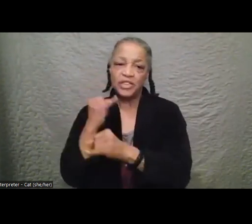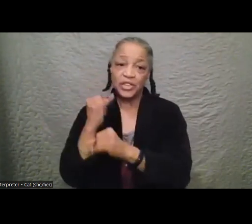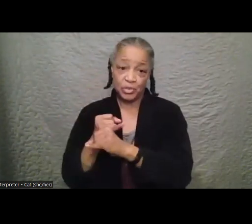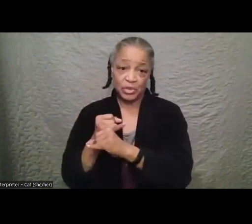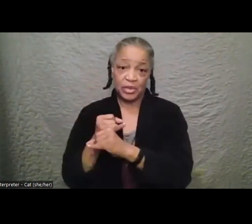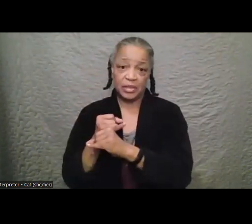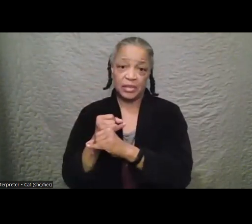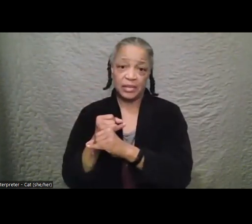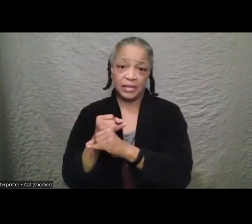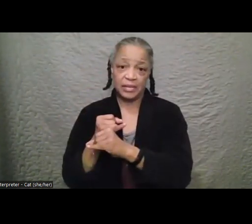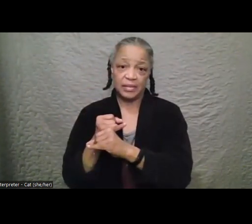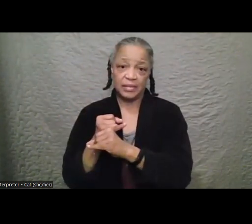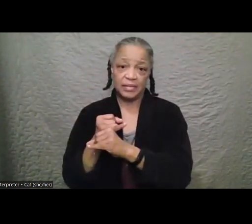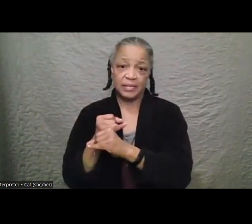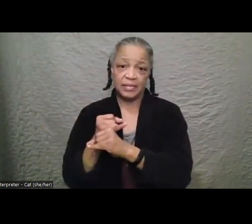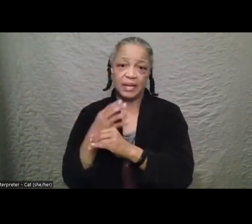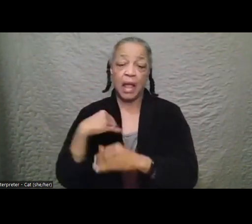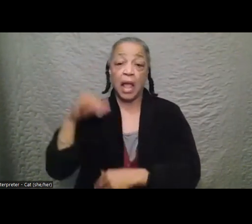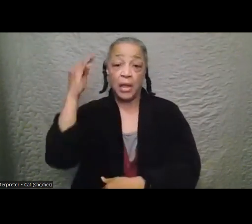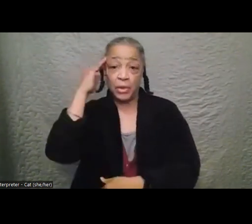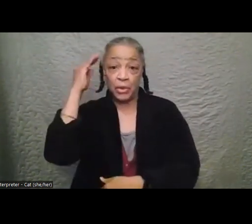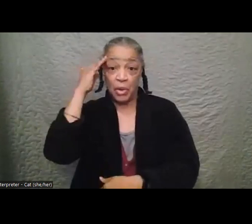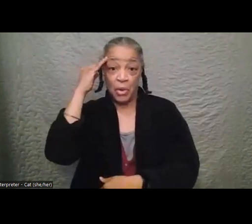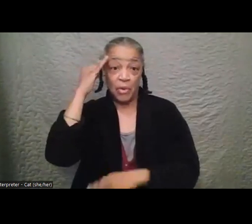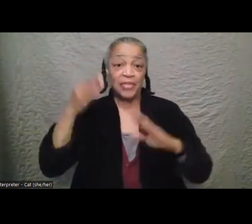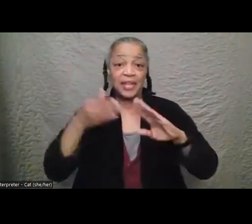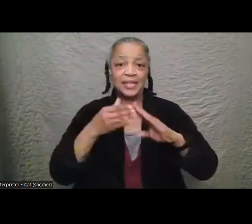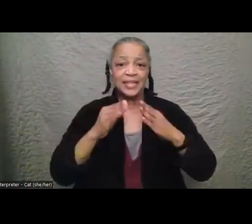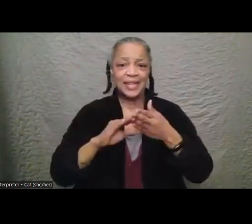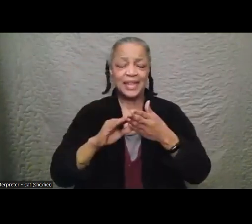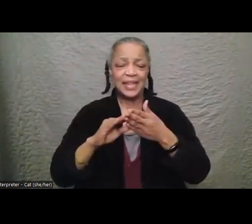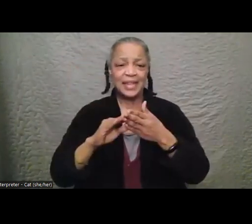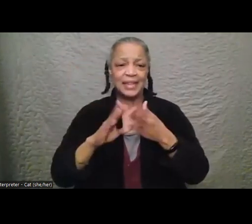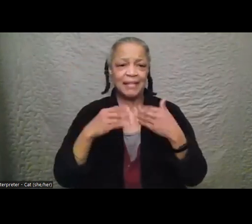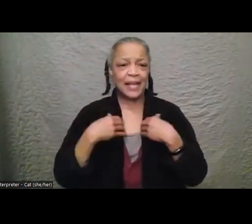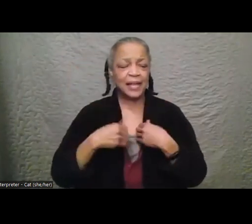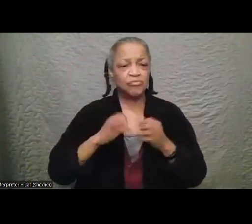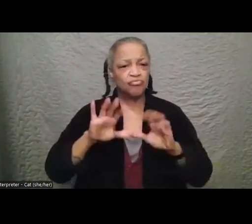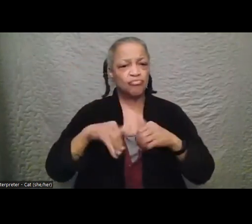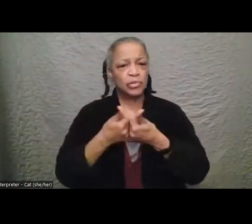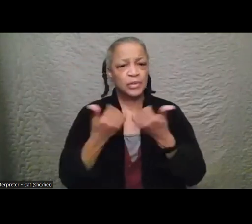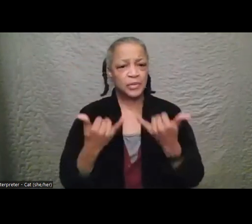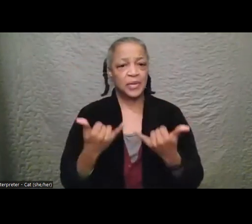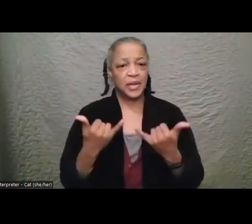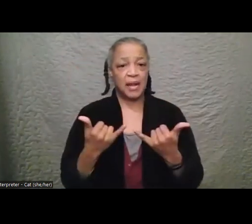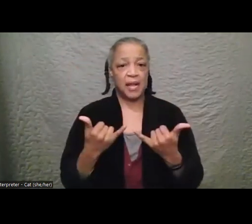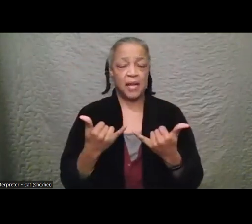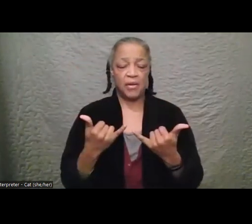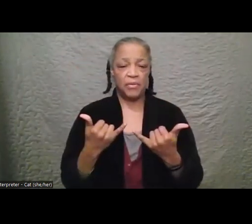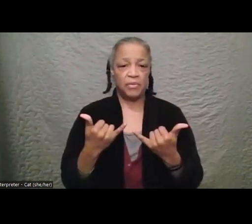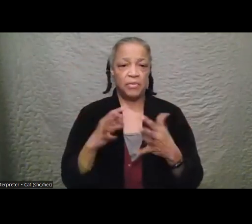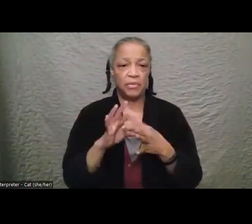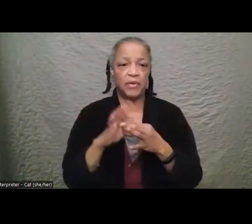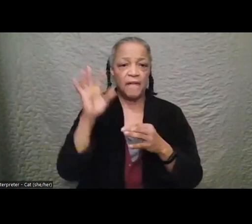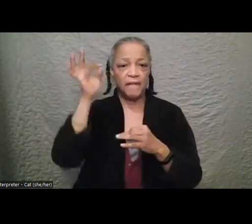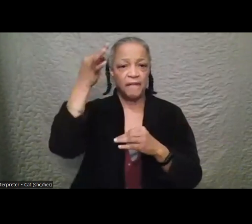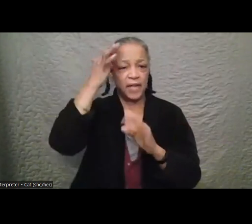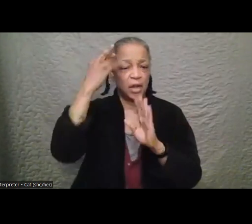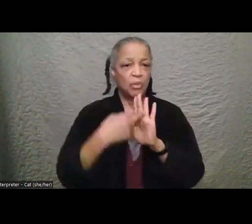I know that the city is facing a challenge right now with federal regulation around Laguna